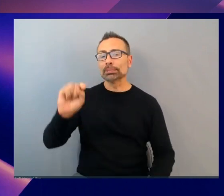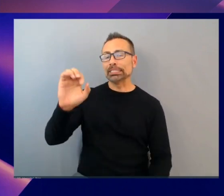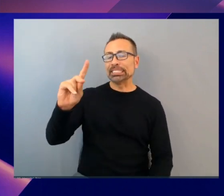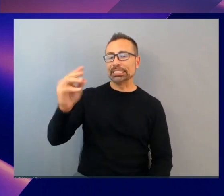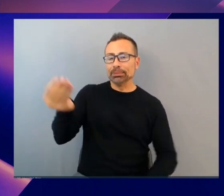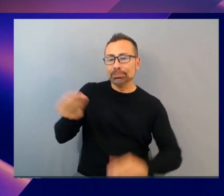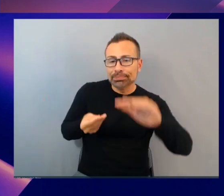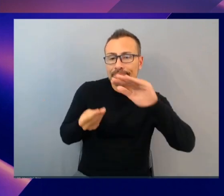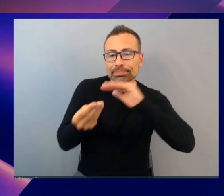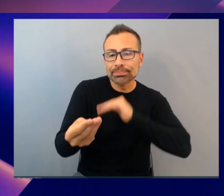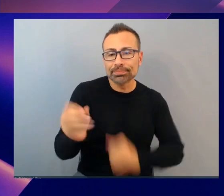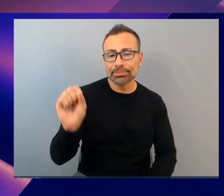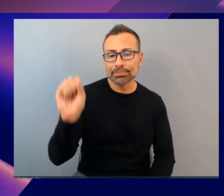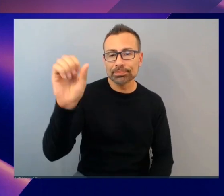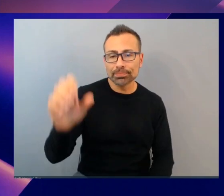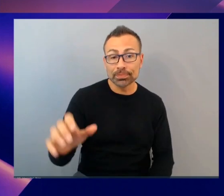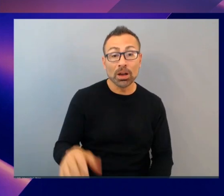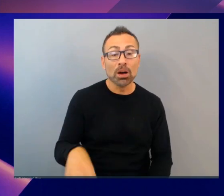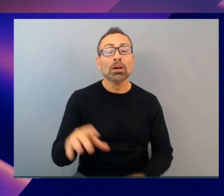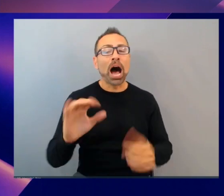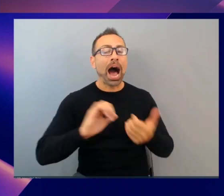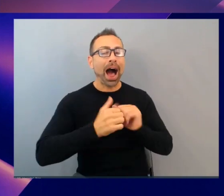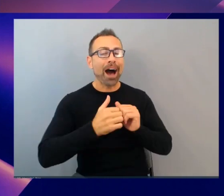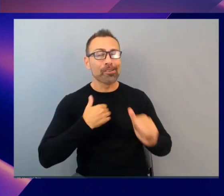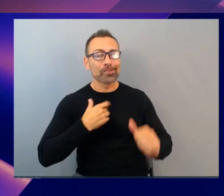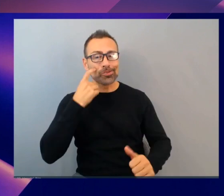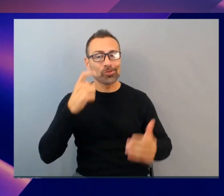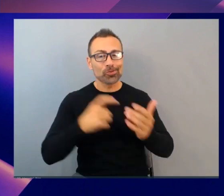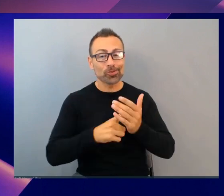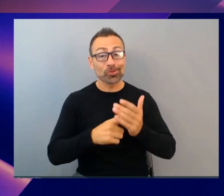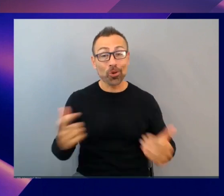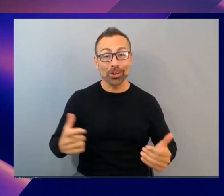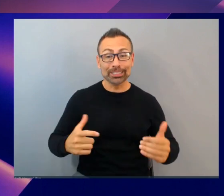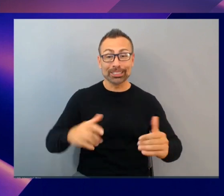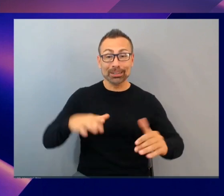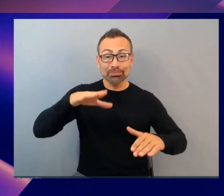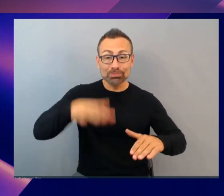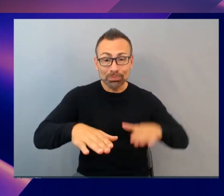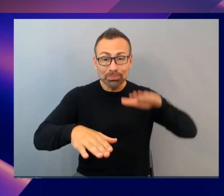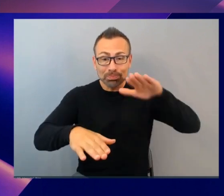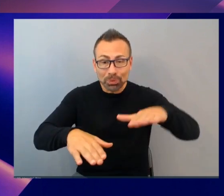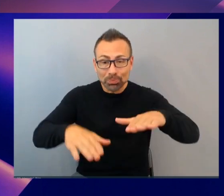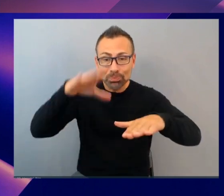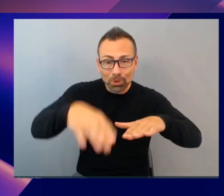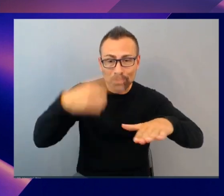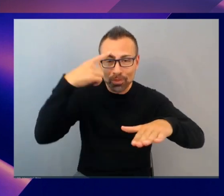So you can follow the footprints or the paw prints. Exactly, and I can use the ASWD arrows on my keyboard,